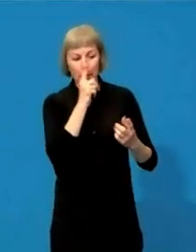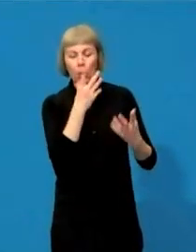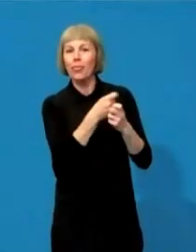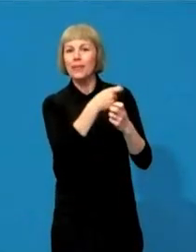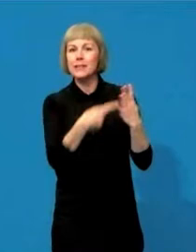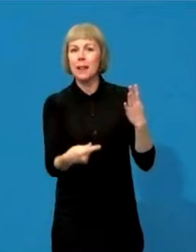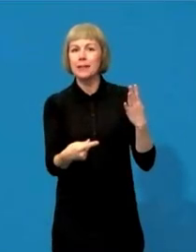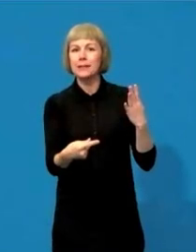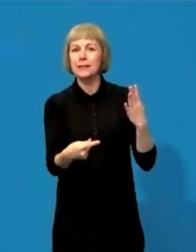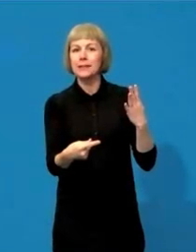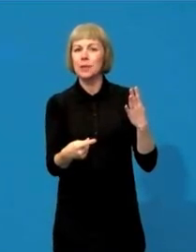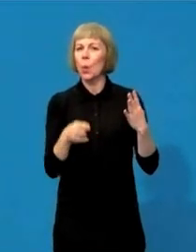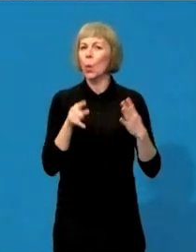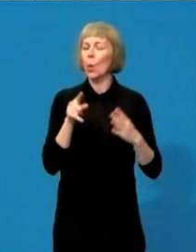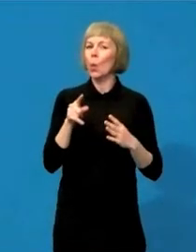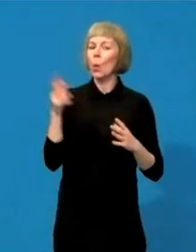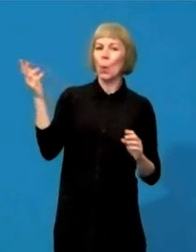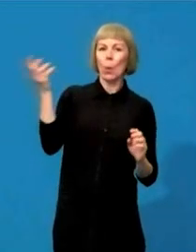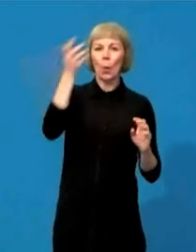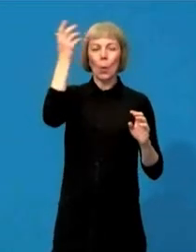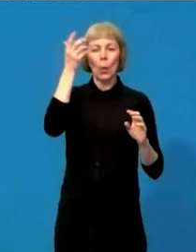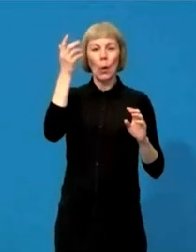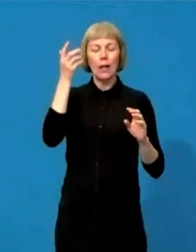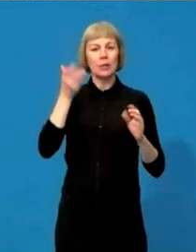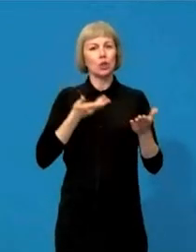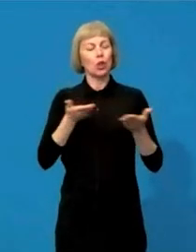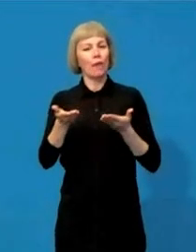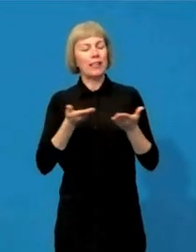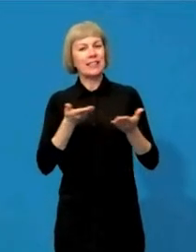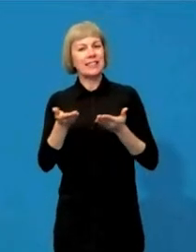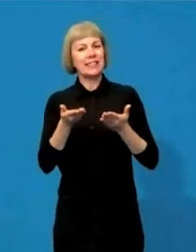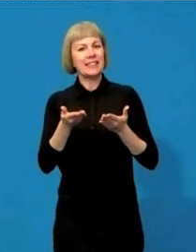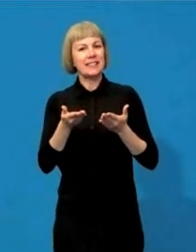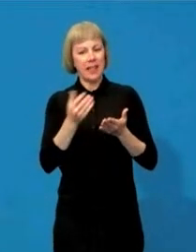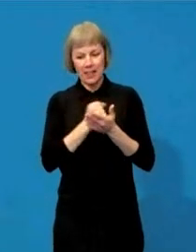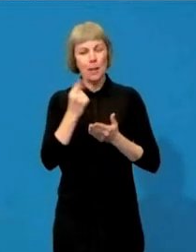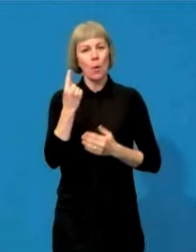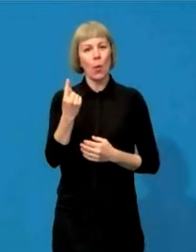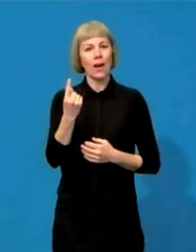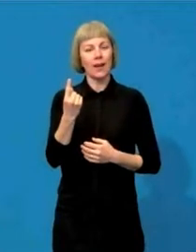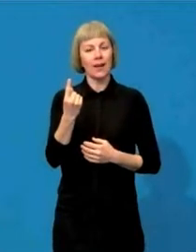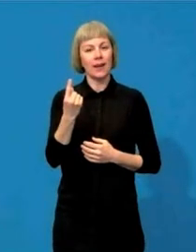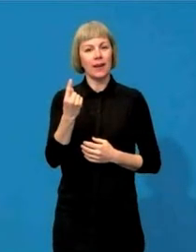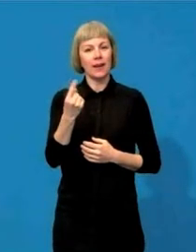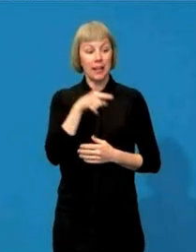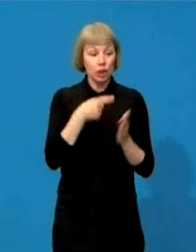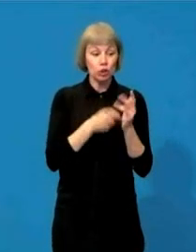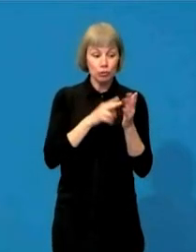That's a key factor to this in relation to Tristan obtaining his lesson - his licence.